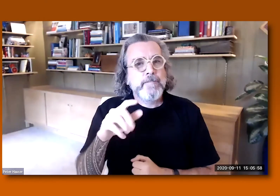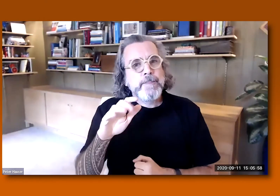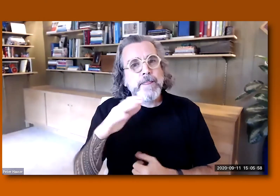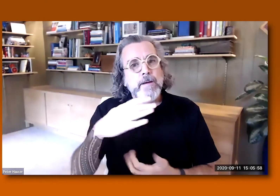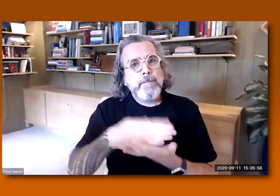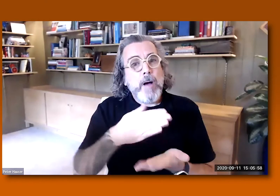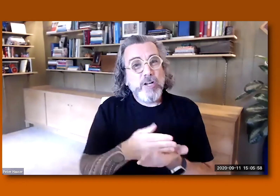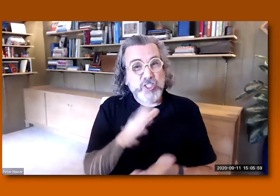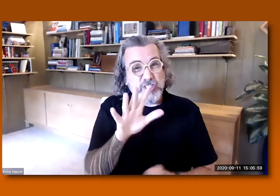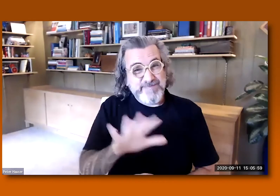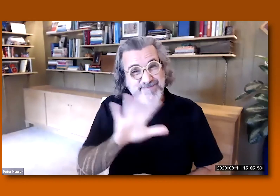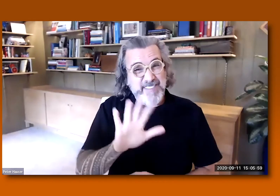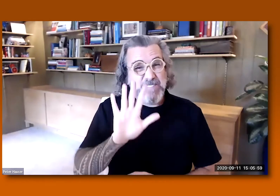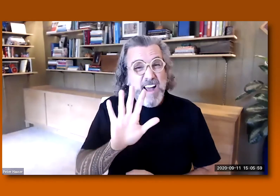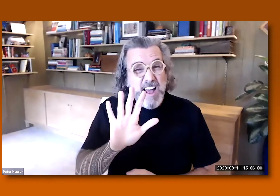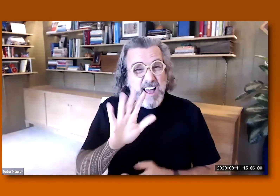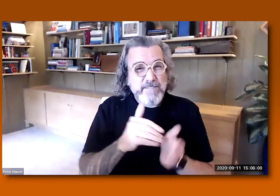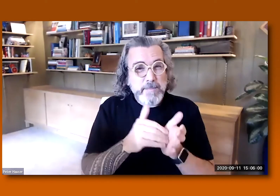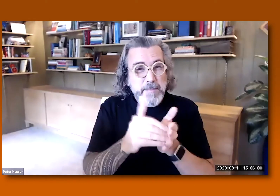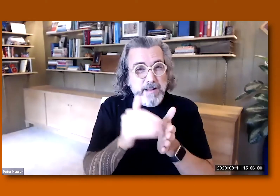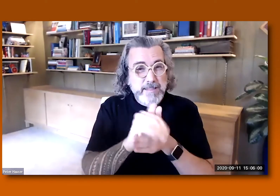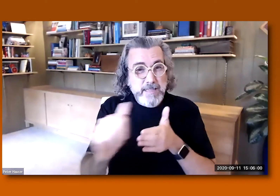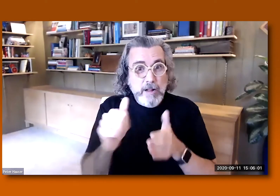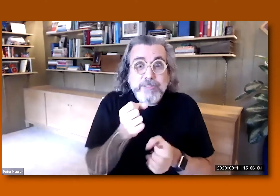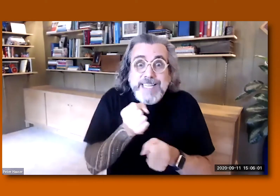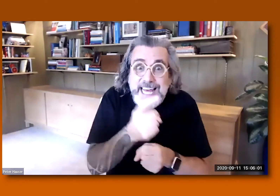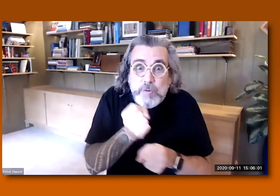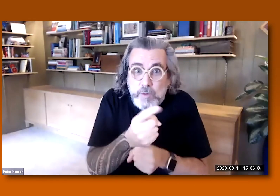That was a grant from the NSF